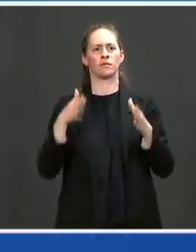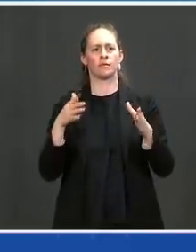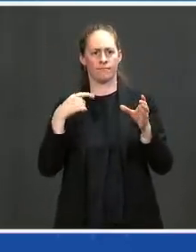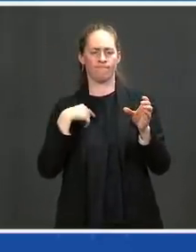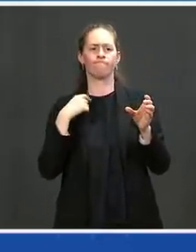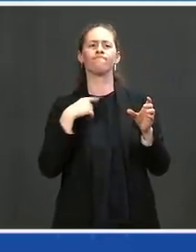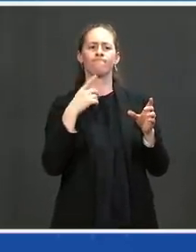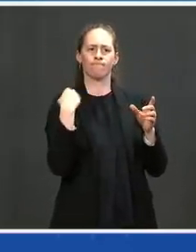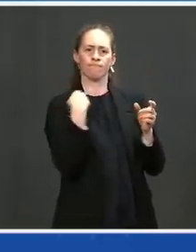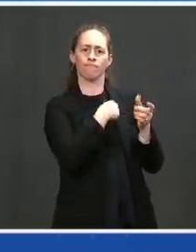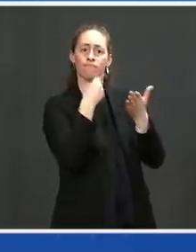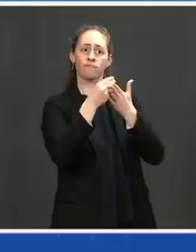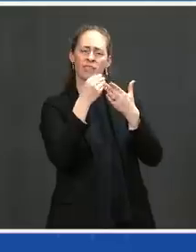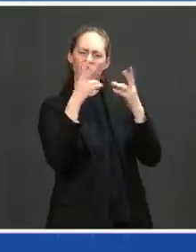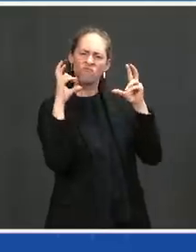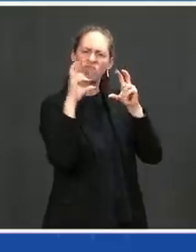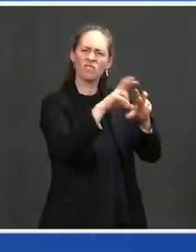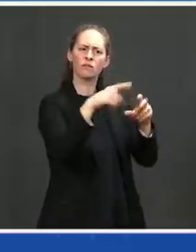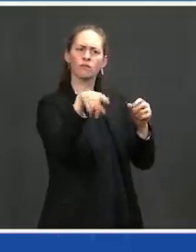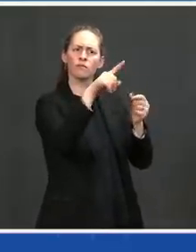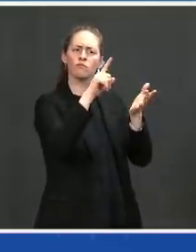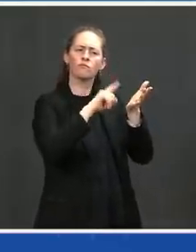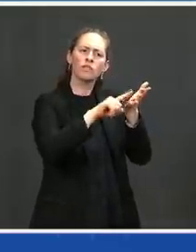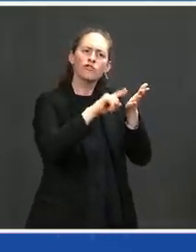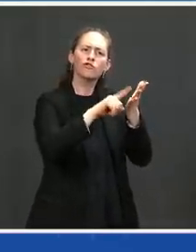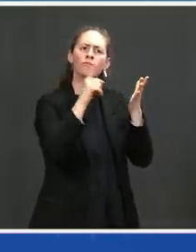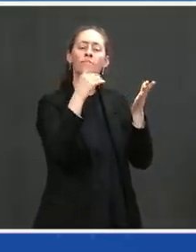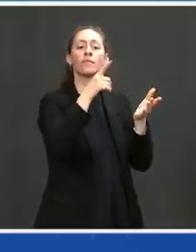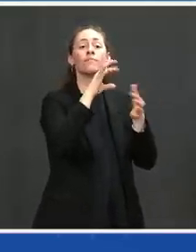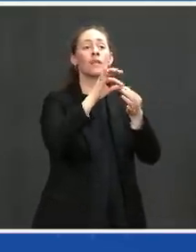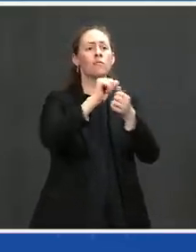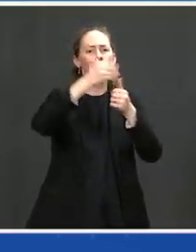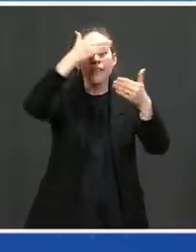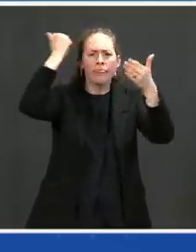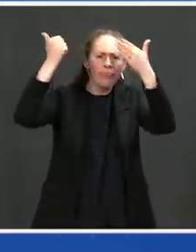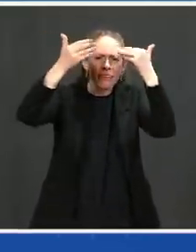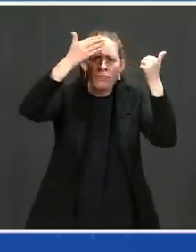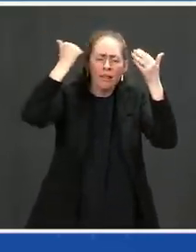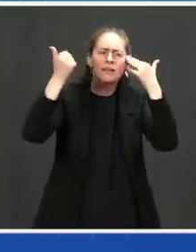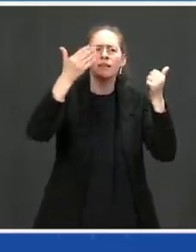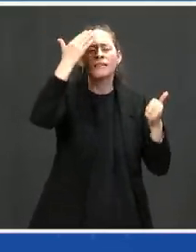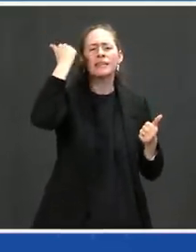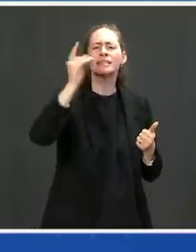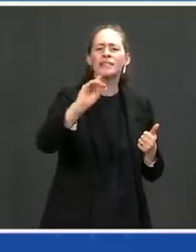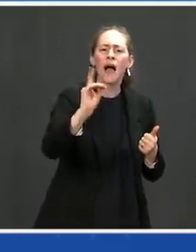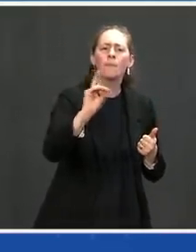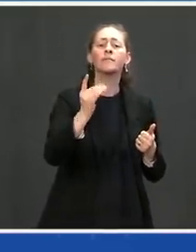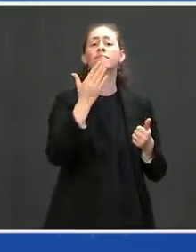cancer, Alzheimer's, diabetes, the things -- industries of the future -- artificial intelligence,